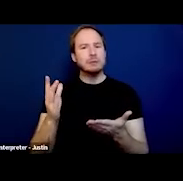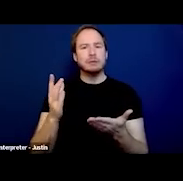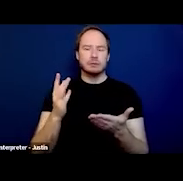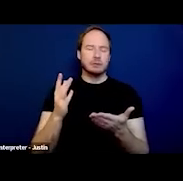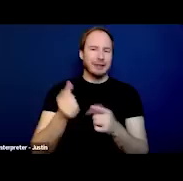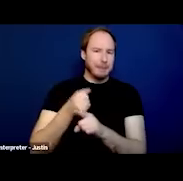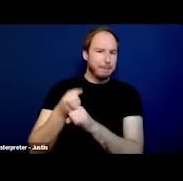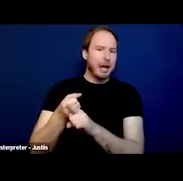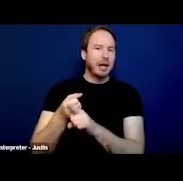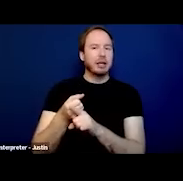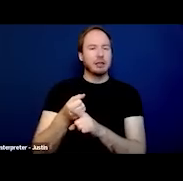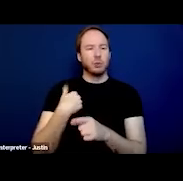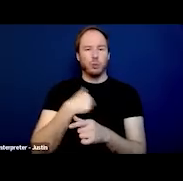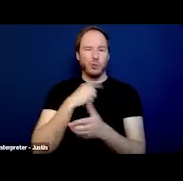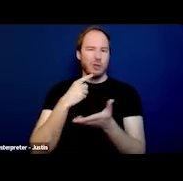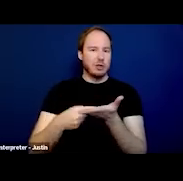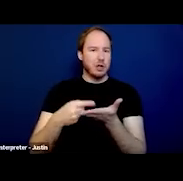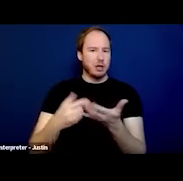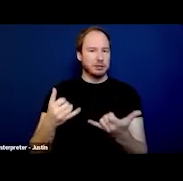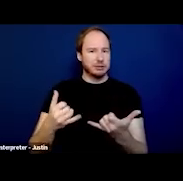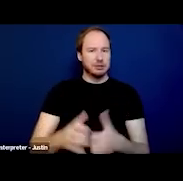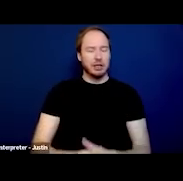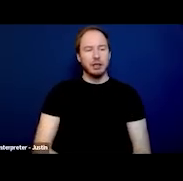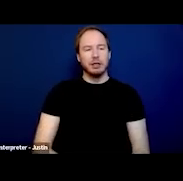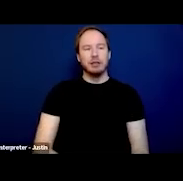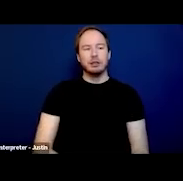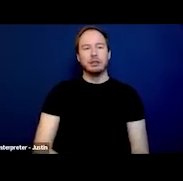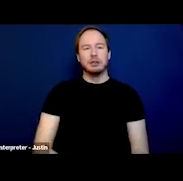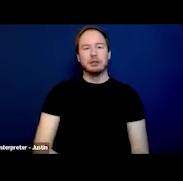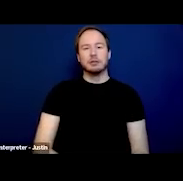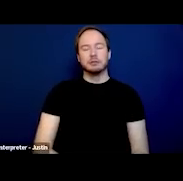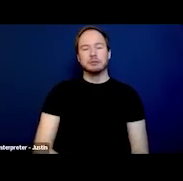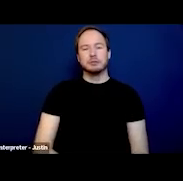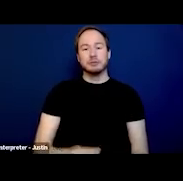which we'll talk a little bit more about today. And it's all the case that someone might have just one condition